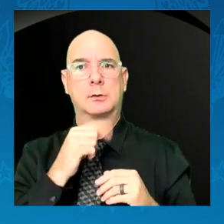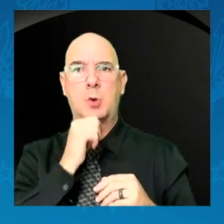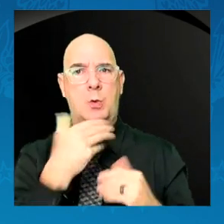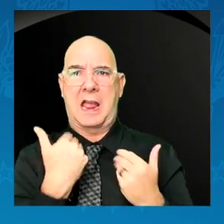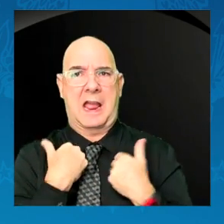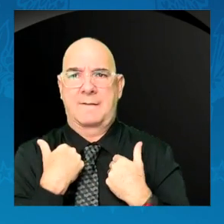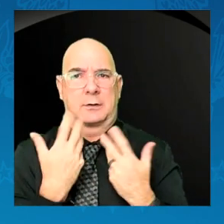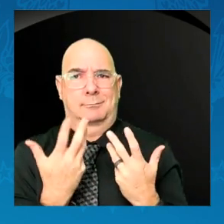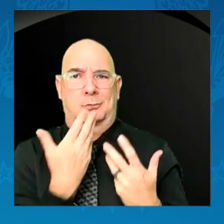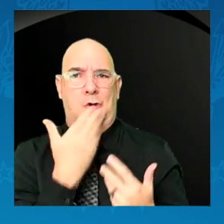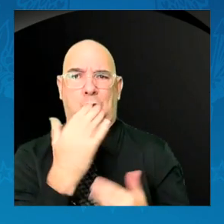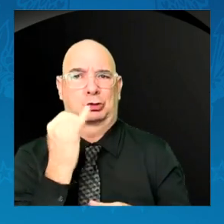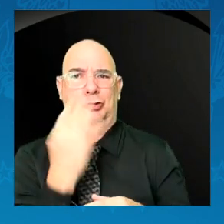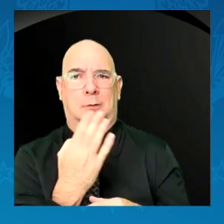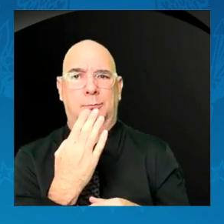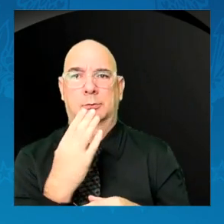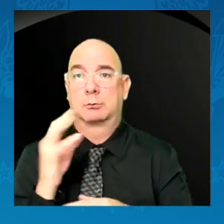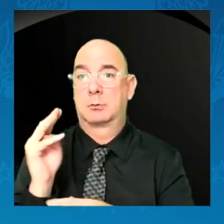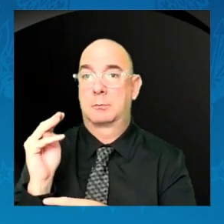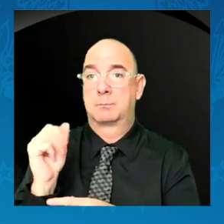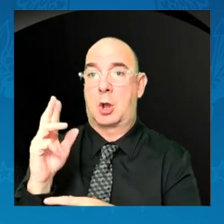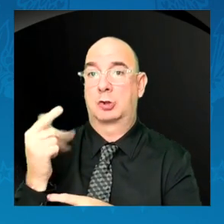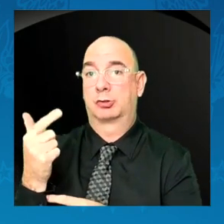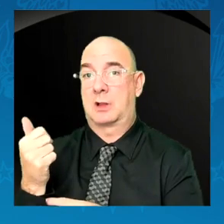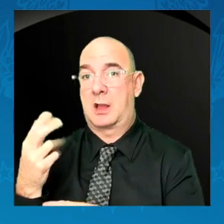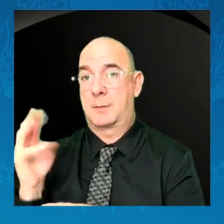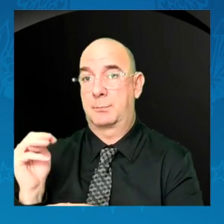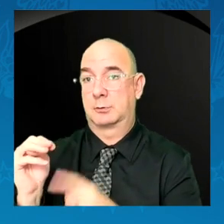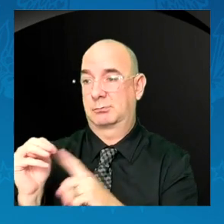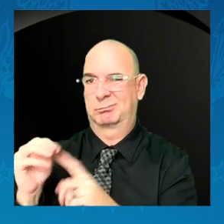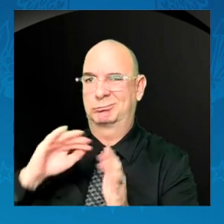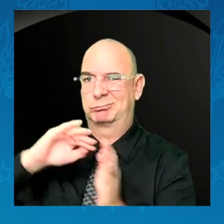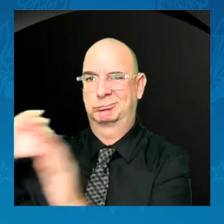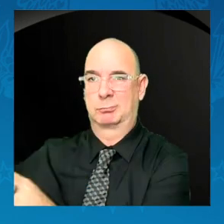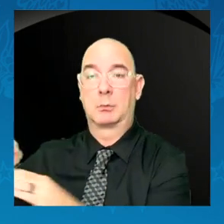as a whole can play a key role in building and supporting a pipeline into the skilled jobs in the space arena,